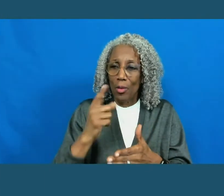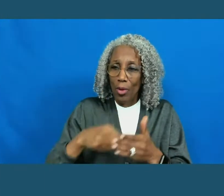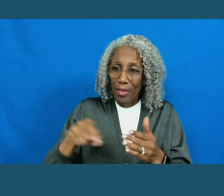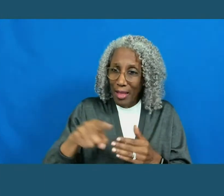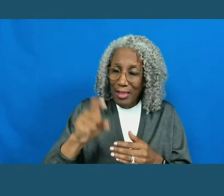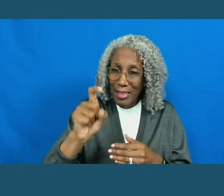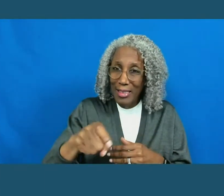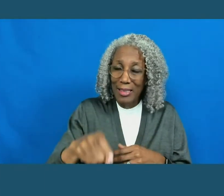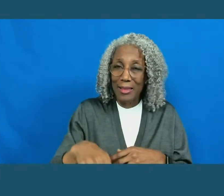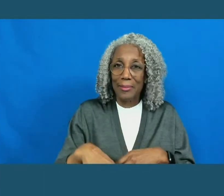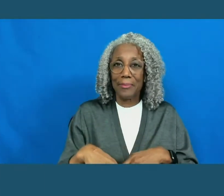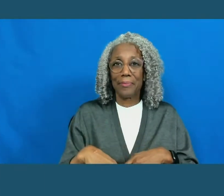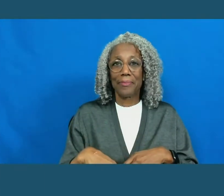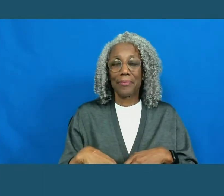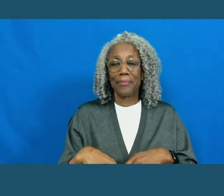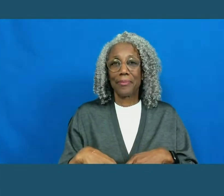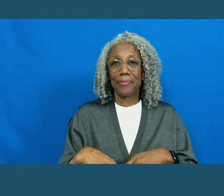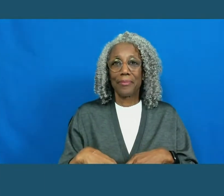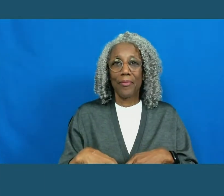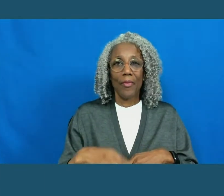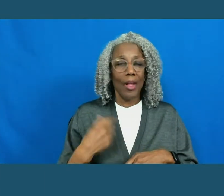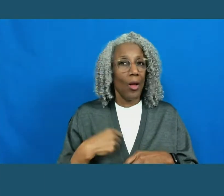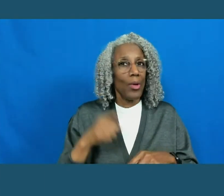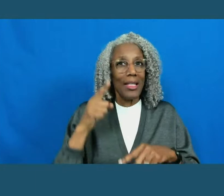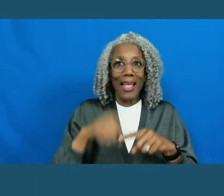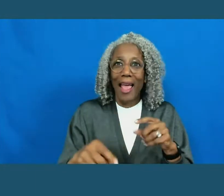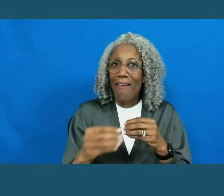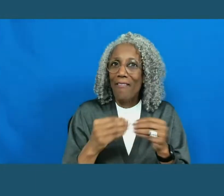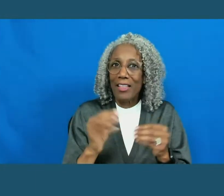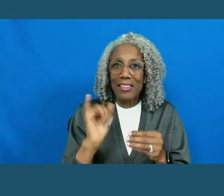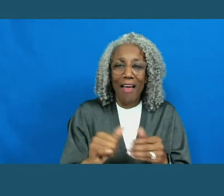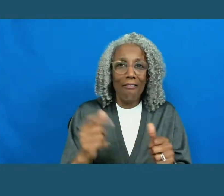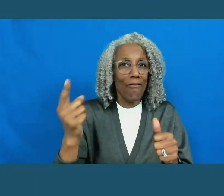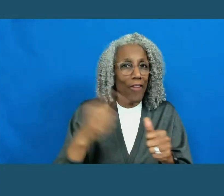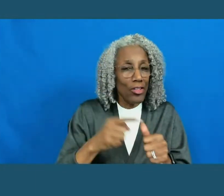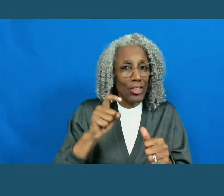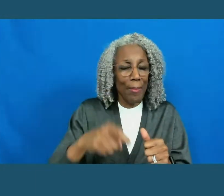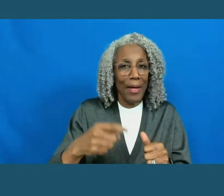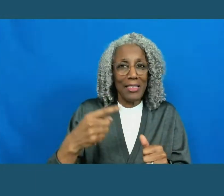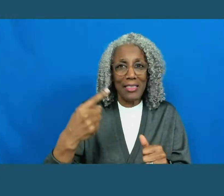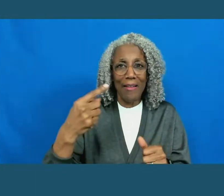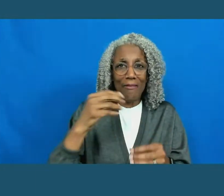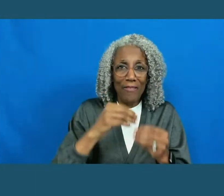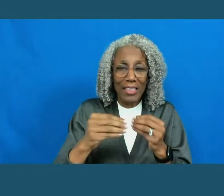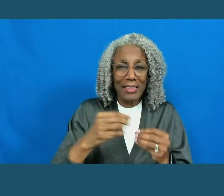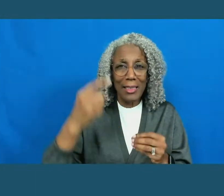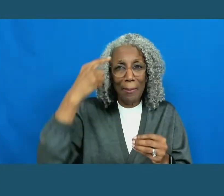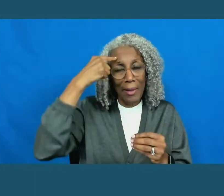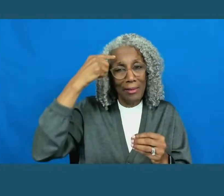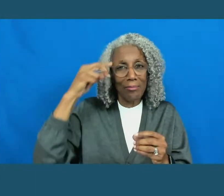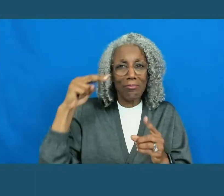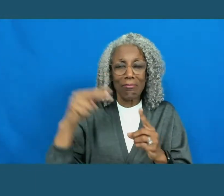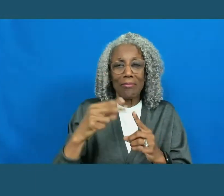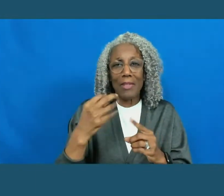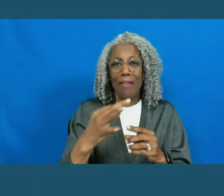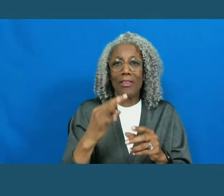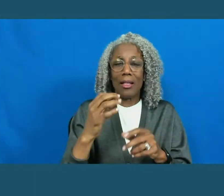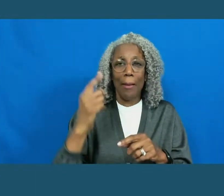, and that's ultimately providing the students with what the needs are. And we literally